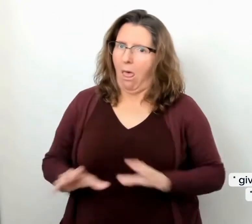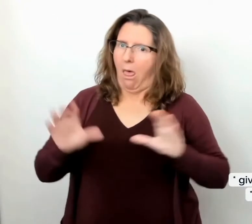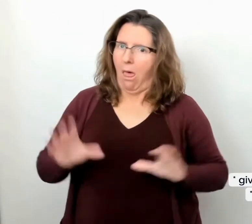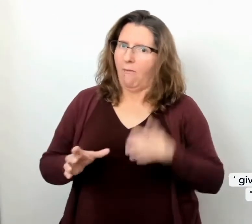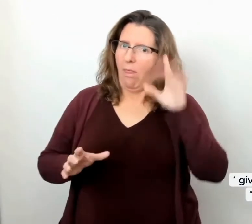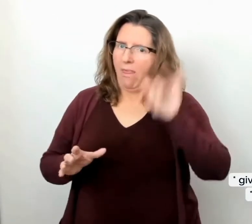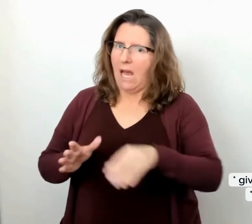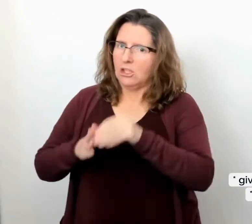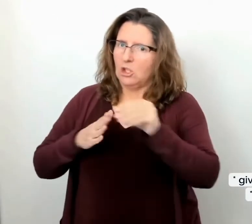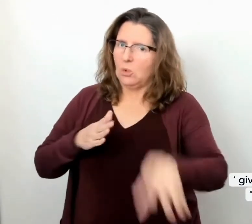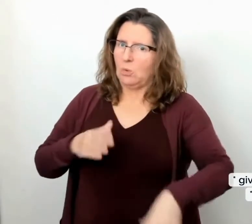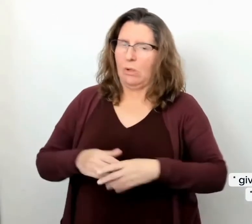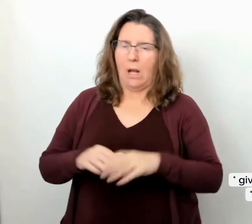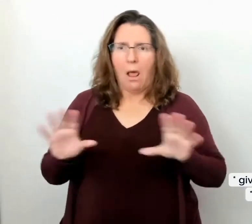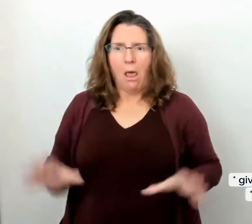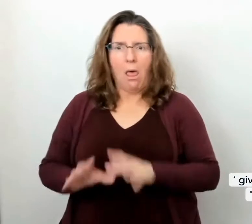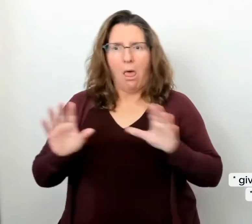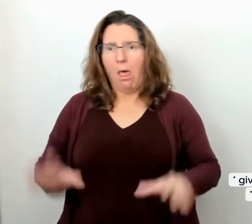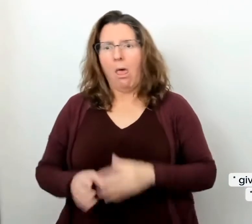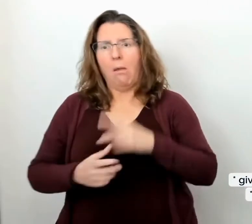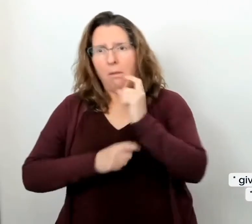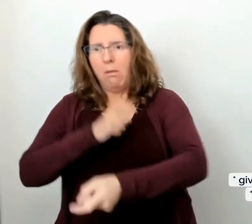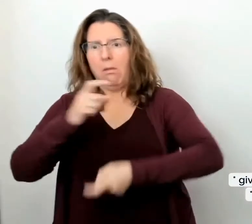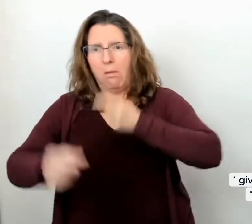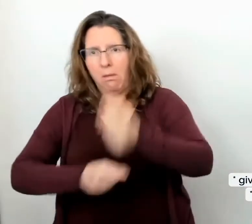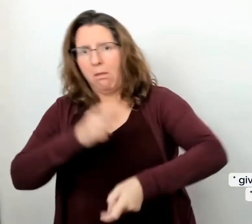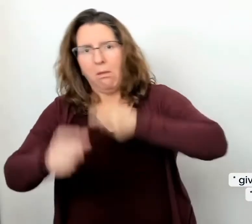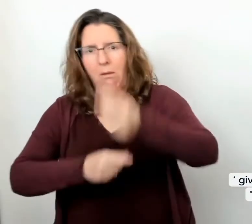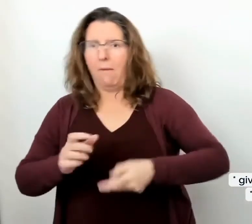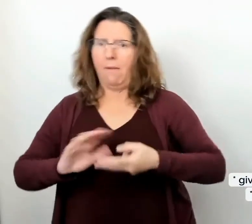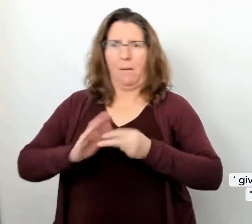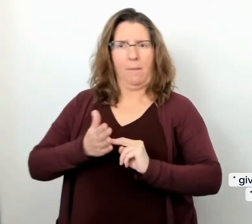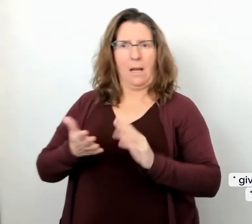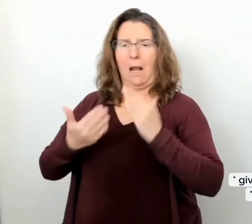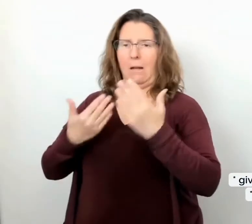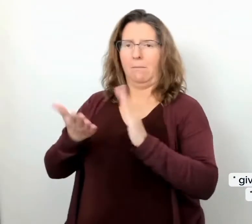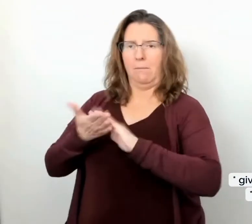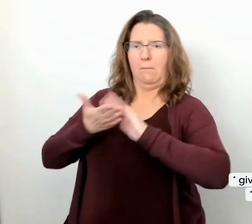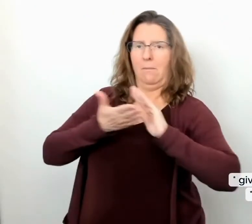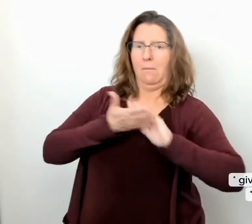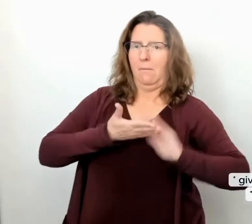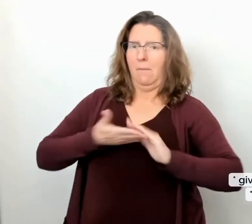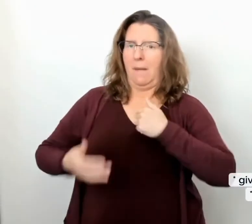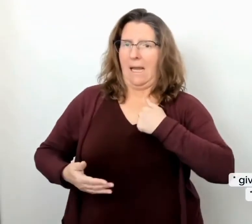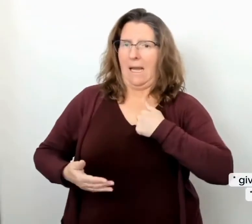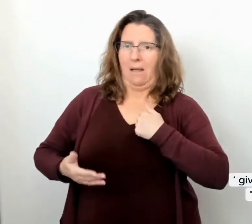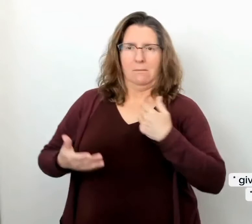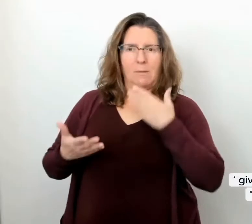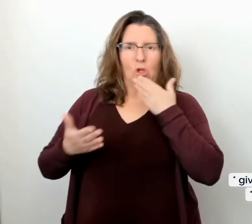Feel self-important about the generous support they provided. Sought praise for their efforts on behalf of children with disabilities.